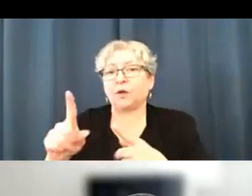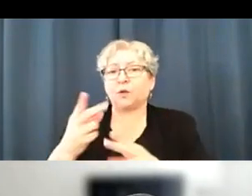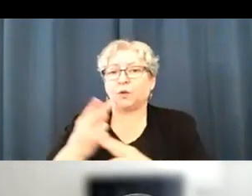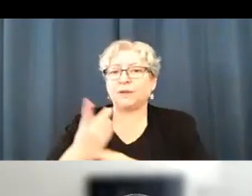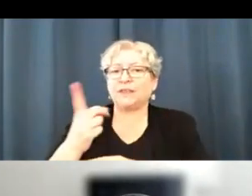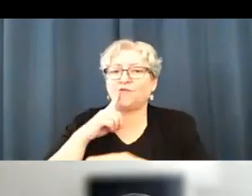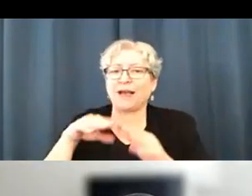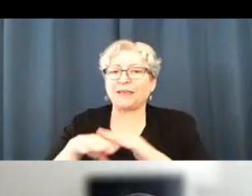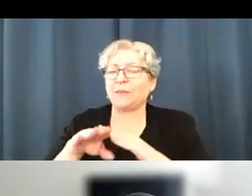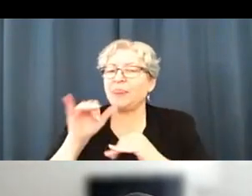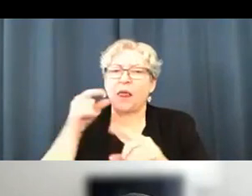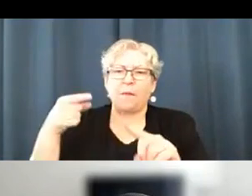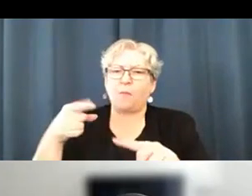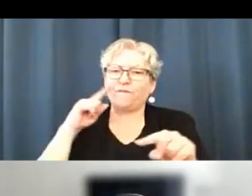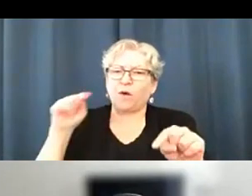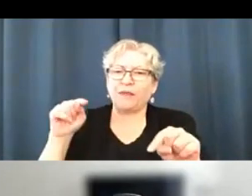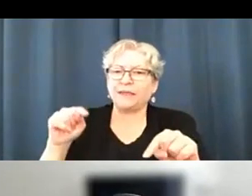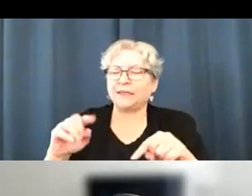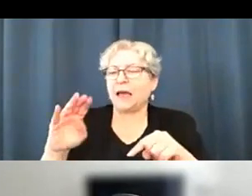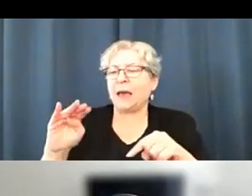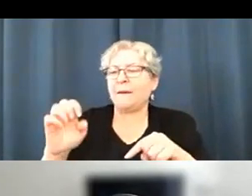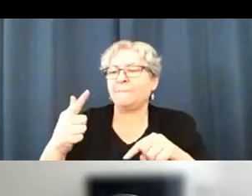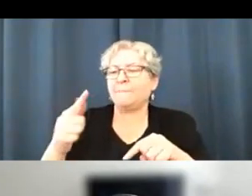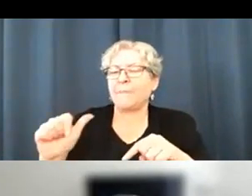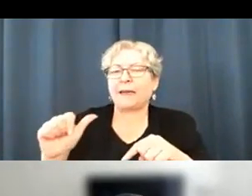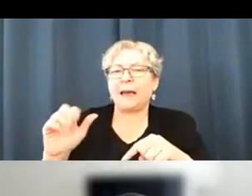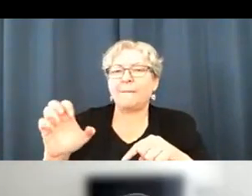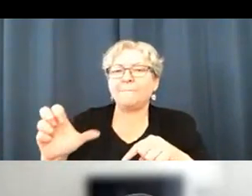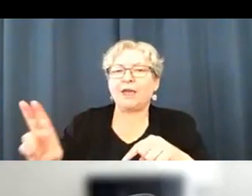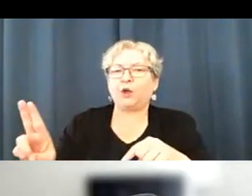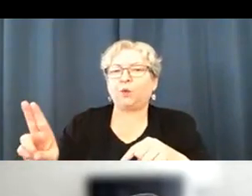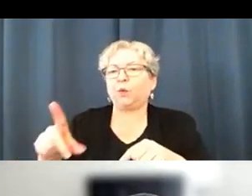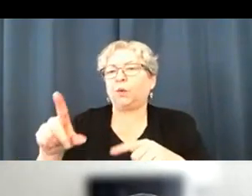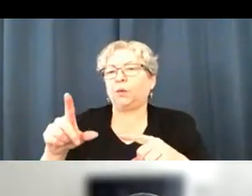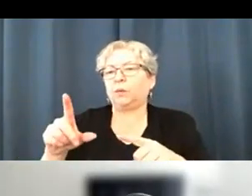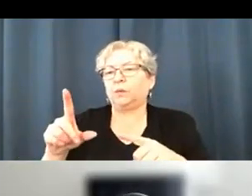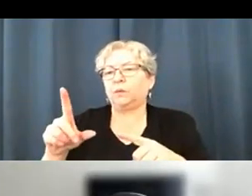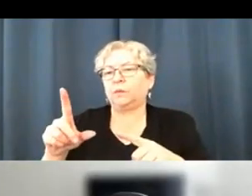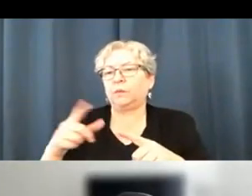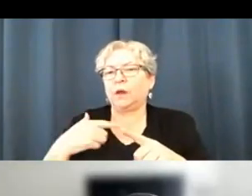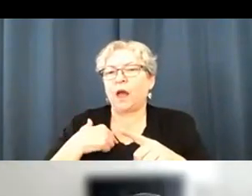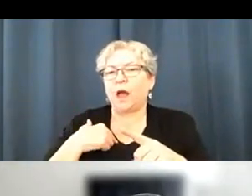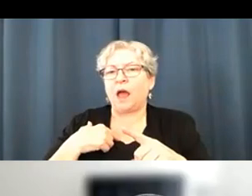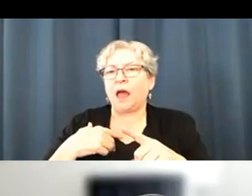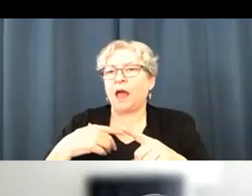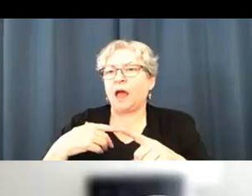but that's not the point. A mega menu is something where you've got a collapsed... In desktop mode, it's collapsed